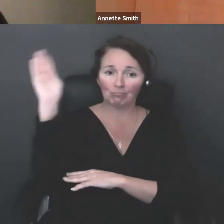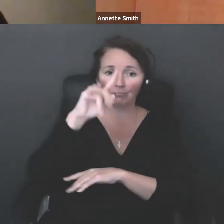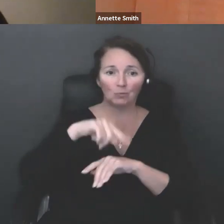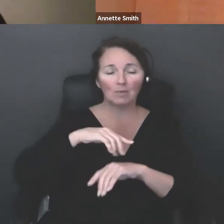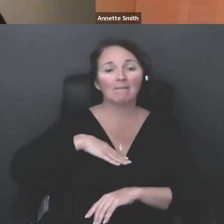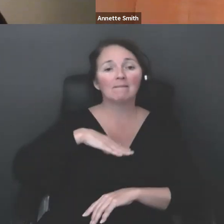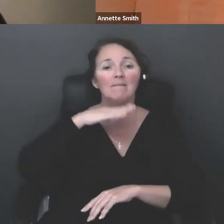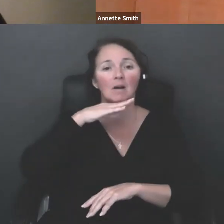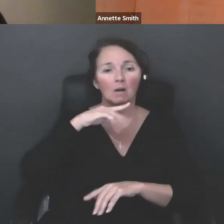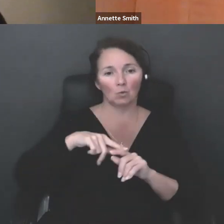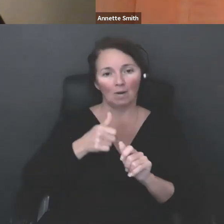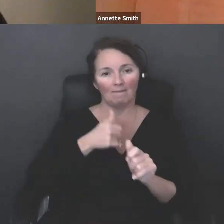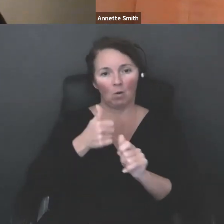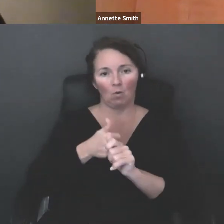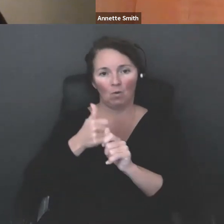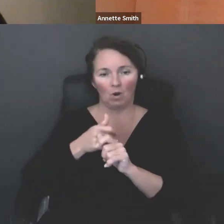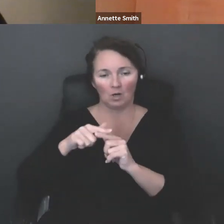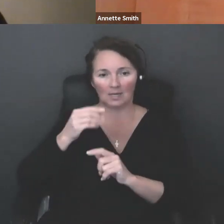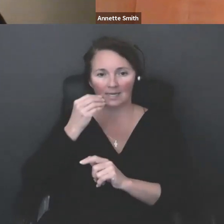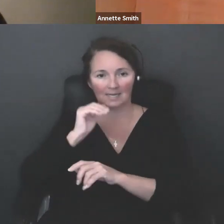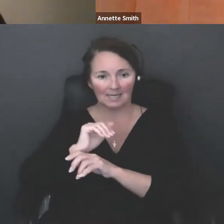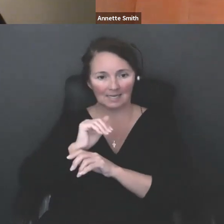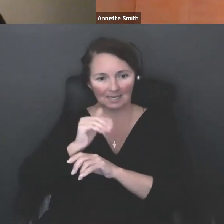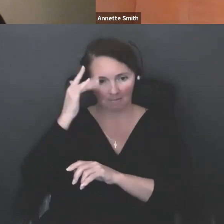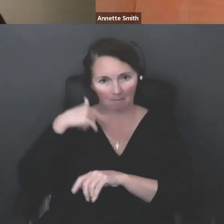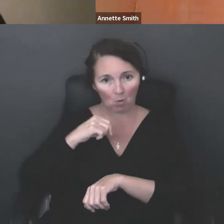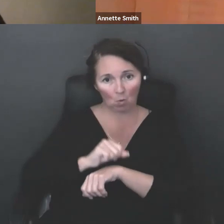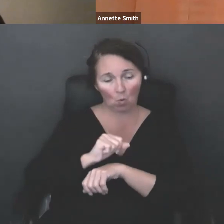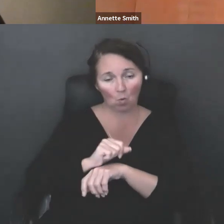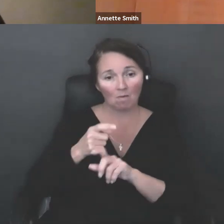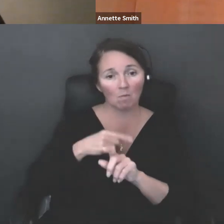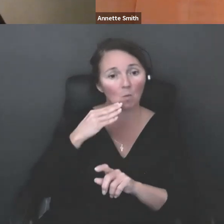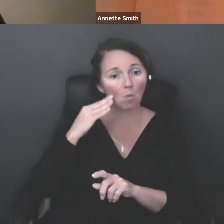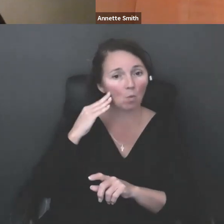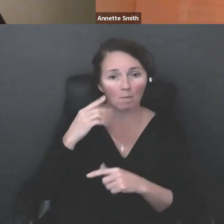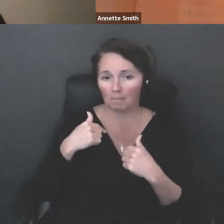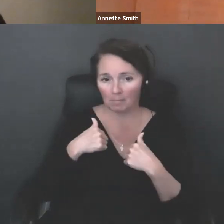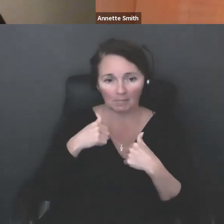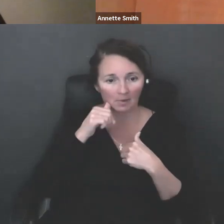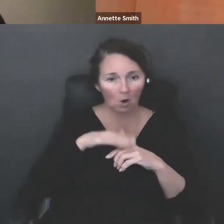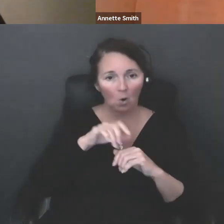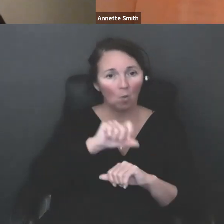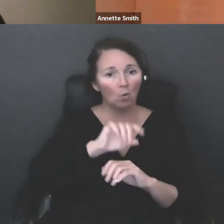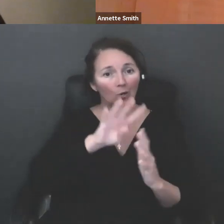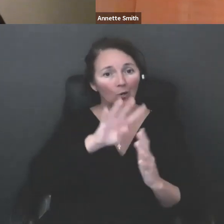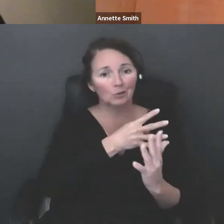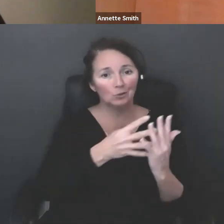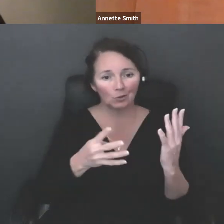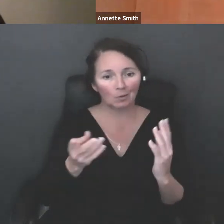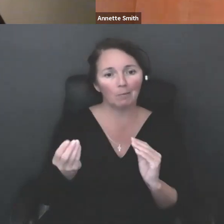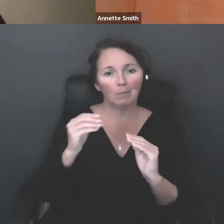She said since COVID my family members has started to drink beer at 11 AM to fill herself up to avoid eating until dinner.